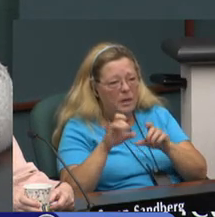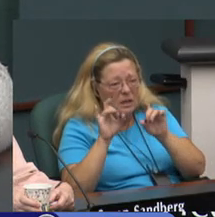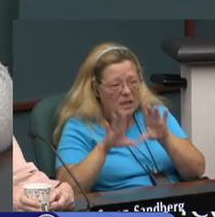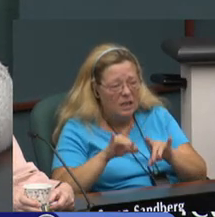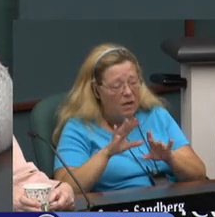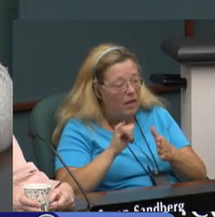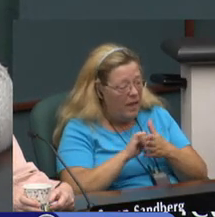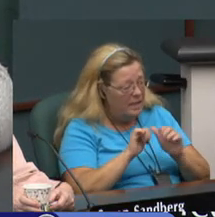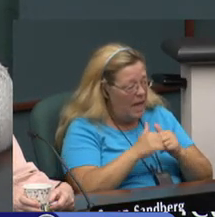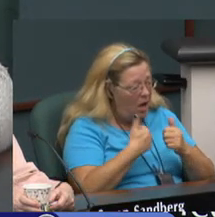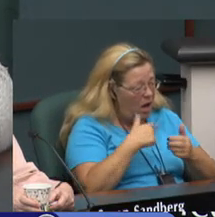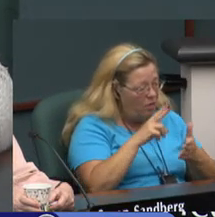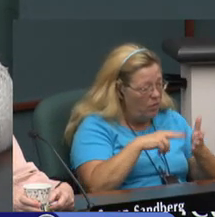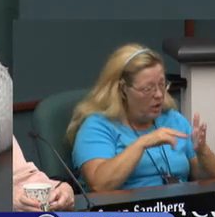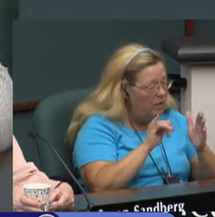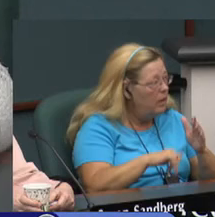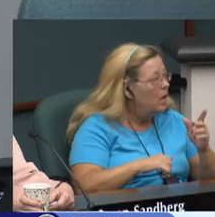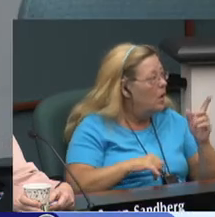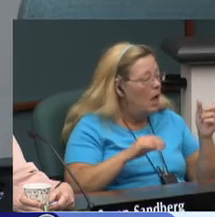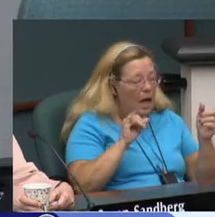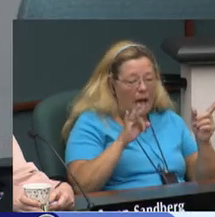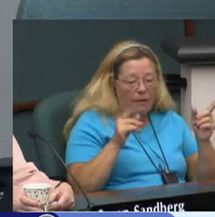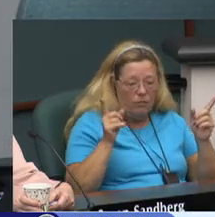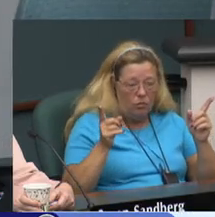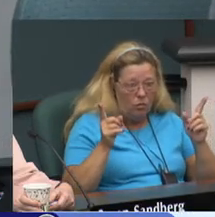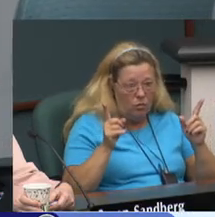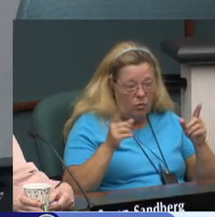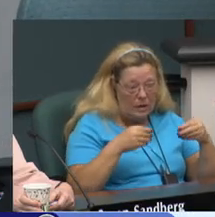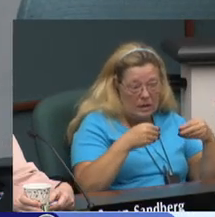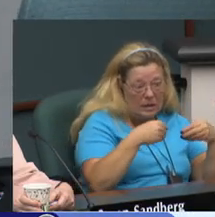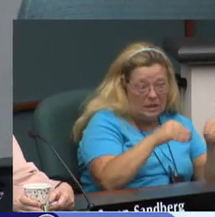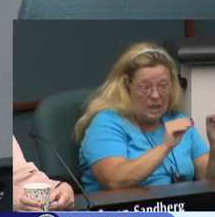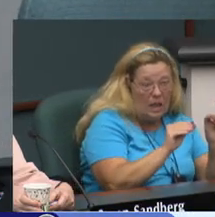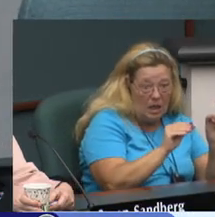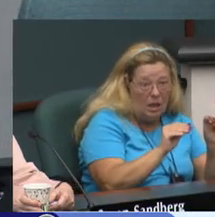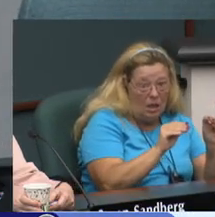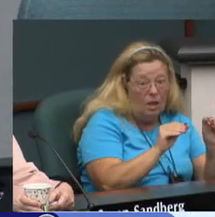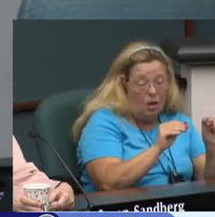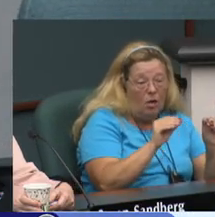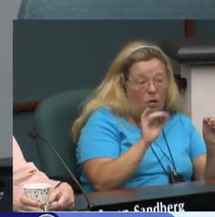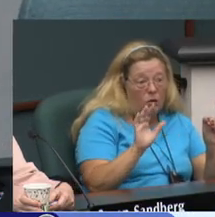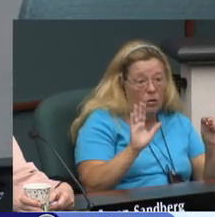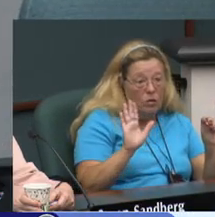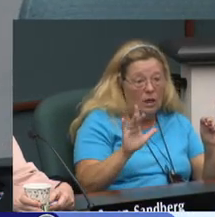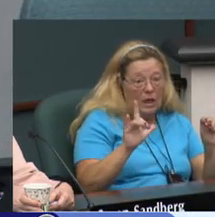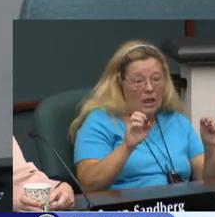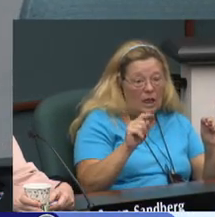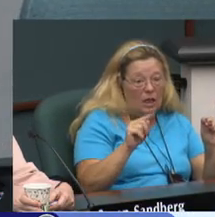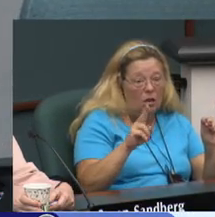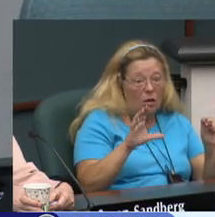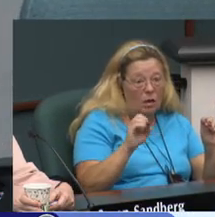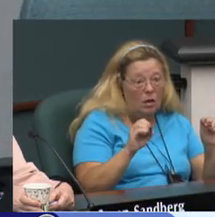this if you were gonna sell it that's the well then that should be put in here